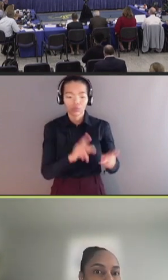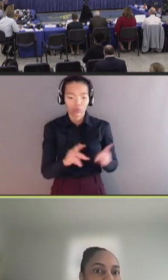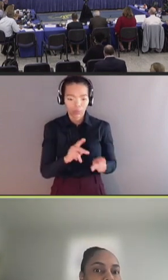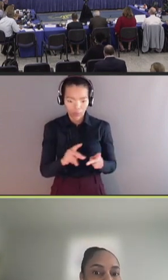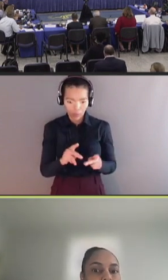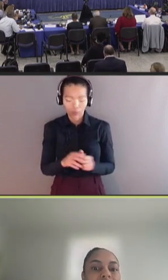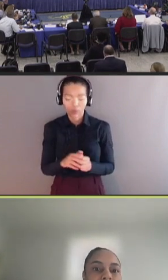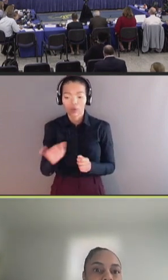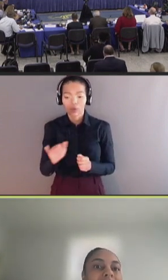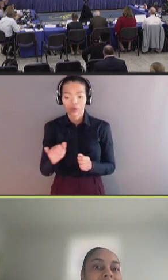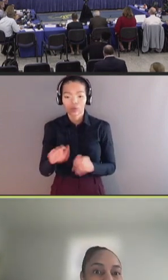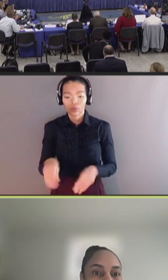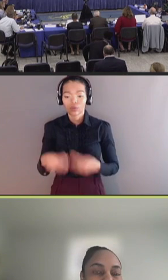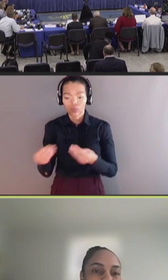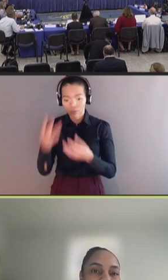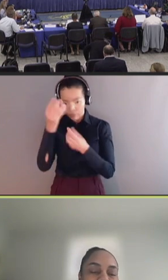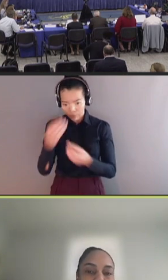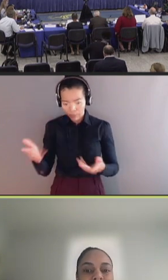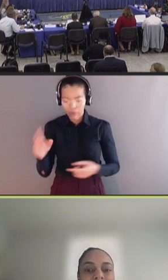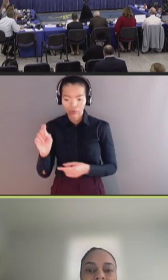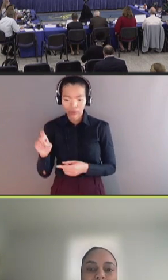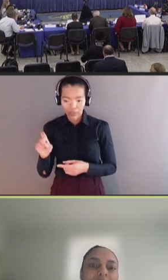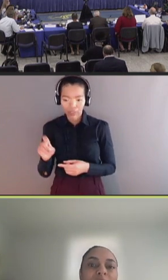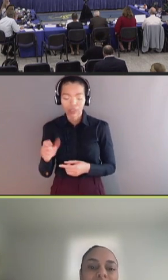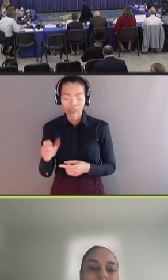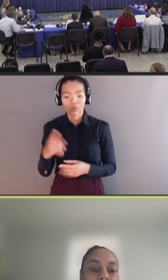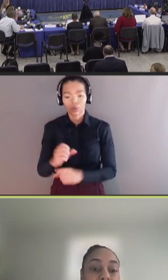them with the information that they need to protect themselves and their